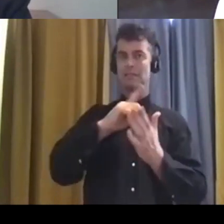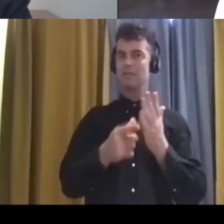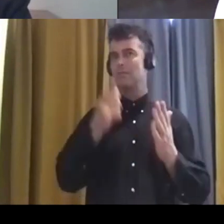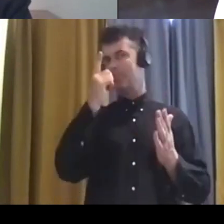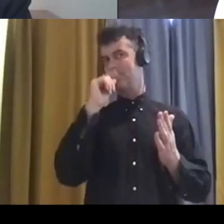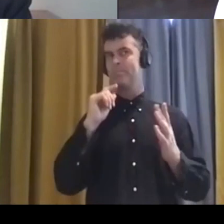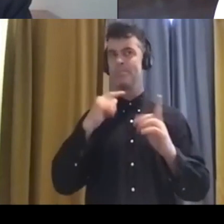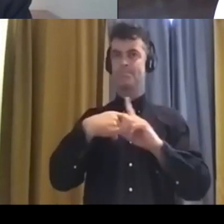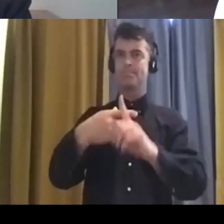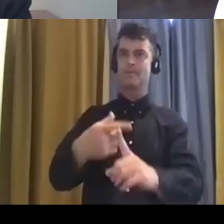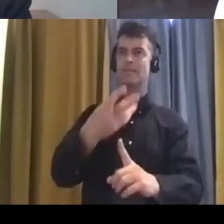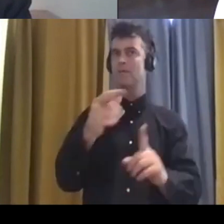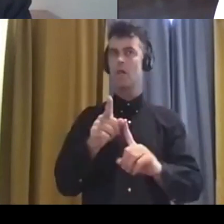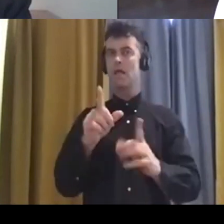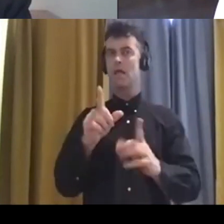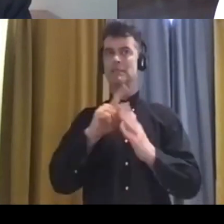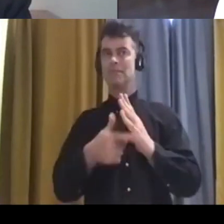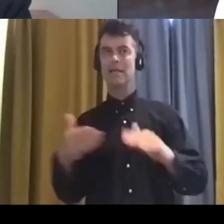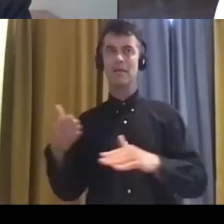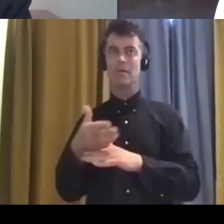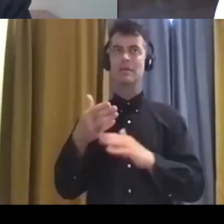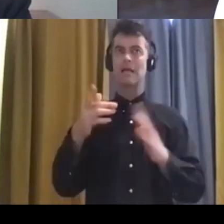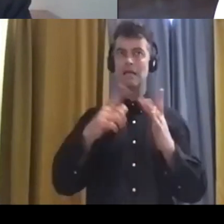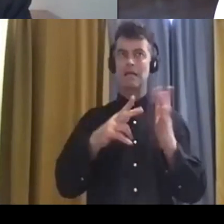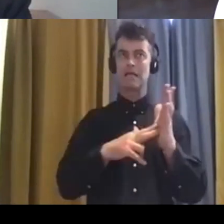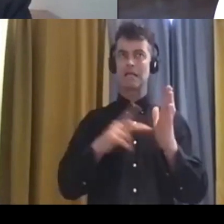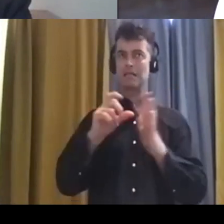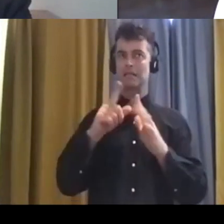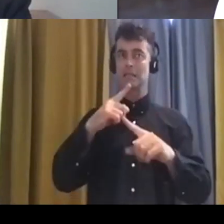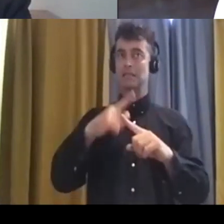focusing on maybe something like a disability employment index. Has anyone on the panel